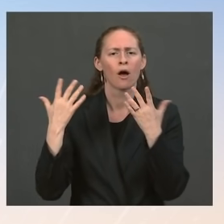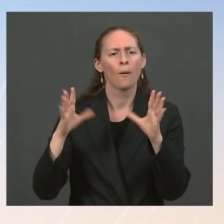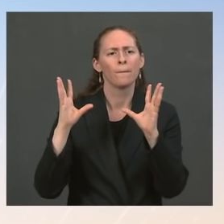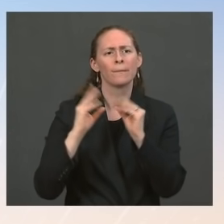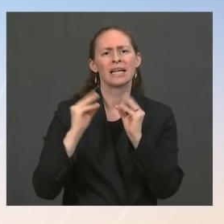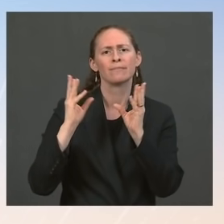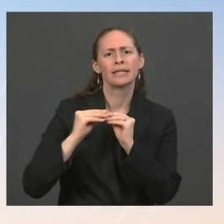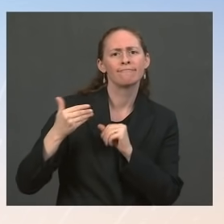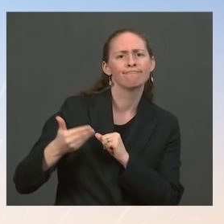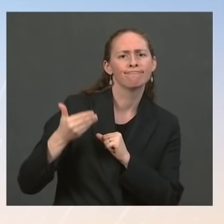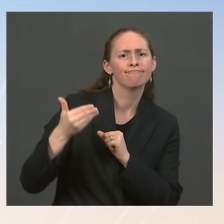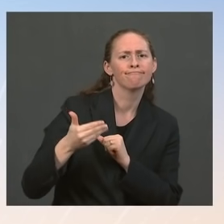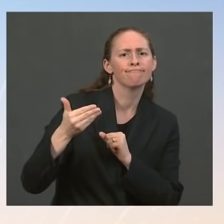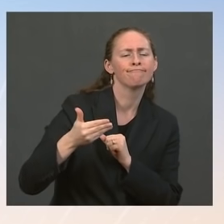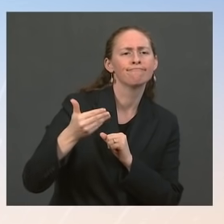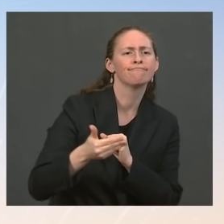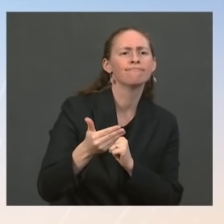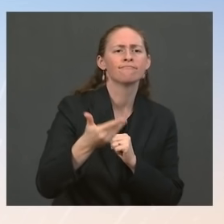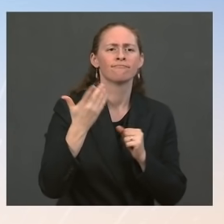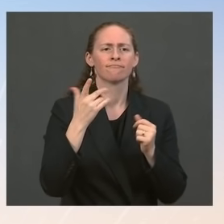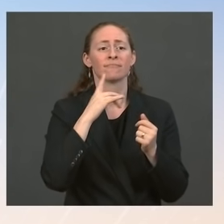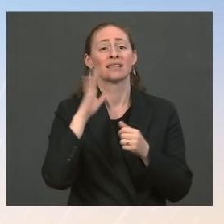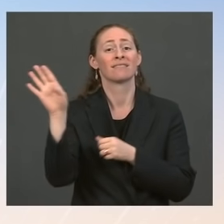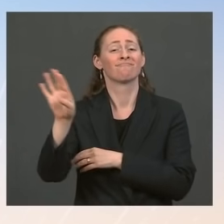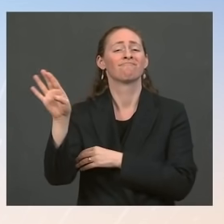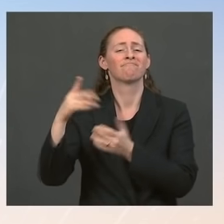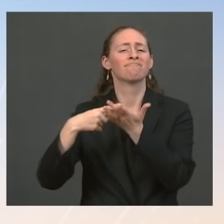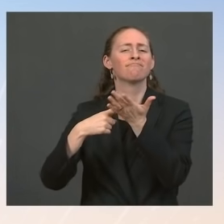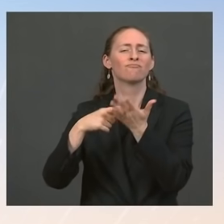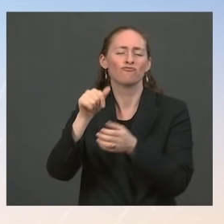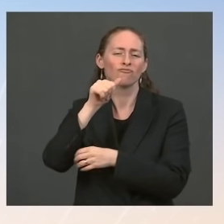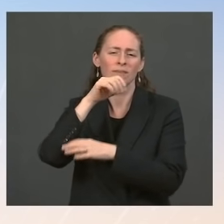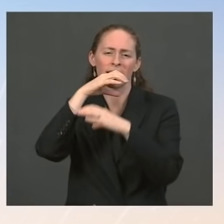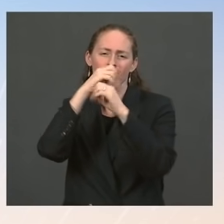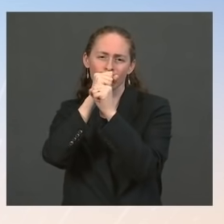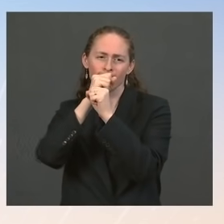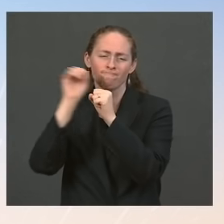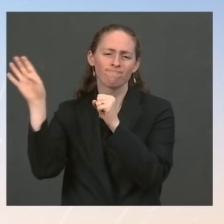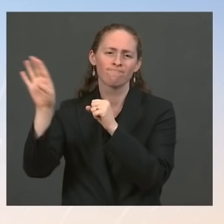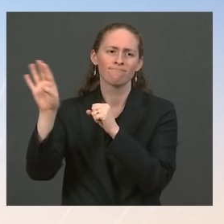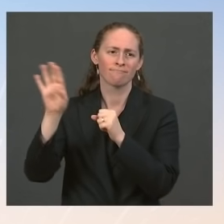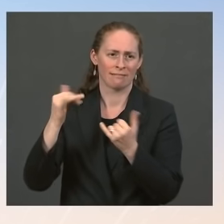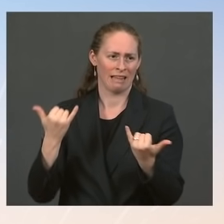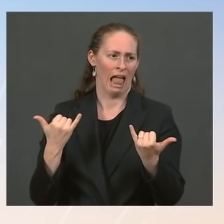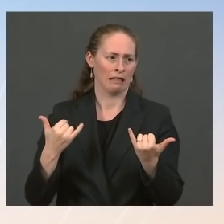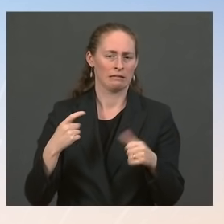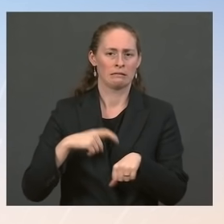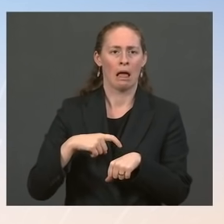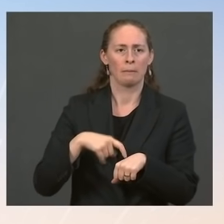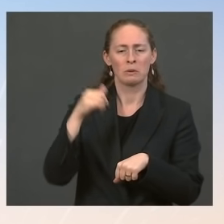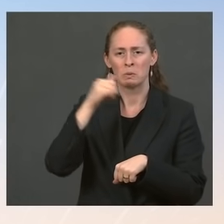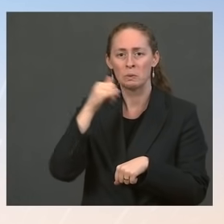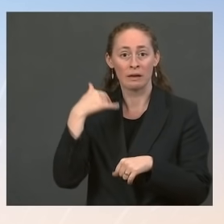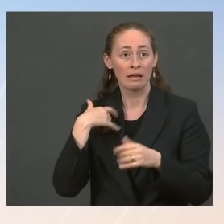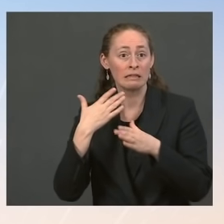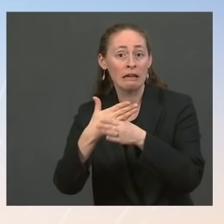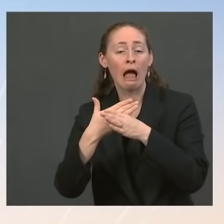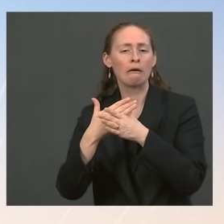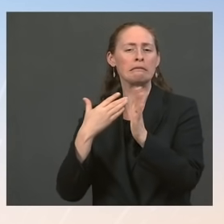but I'm going to keep those private. And we're obviously in a very sensitive time right now in these discussions, a pivotal time in these discussions.